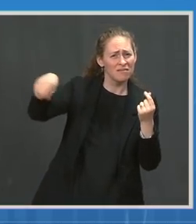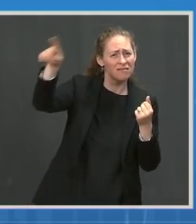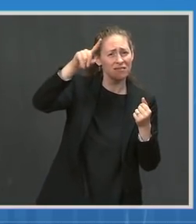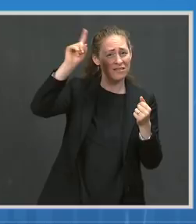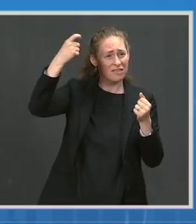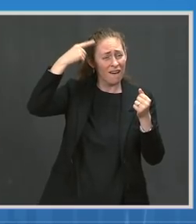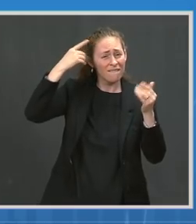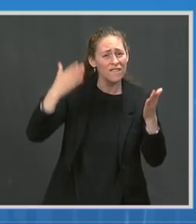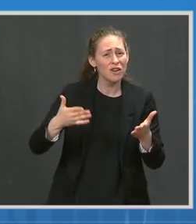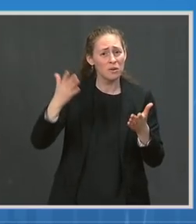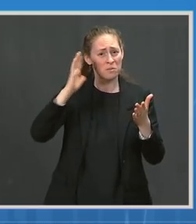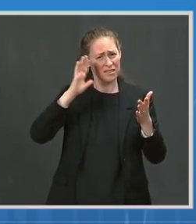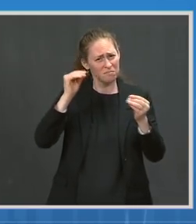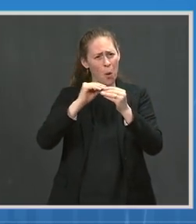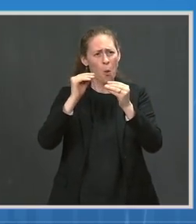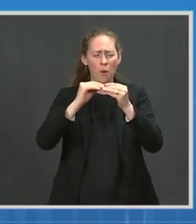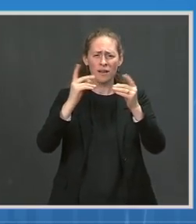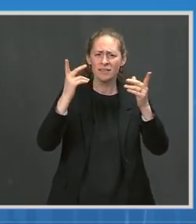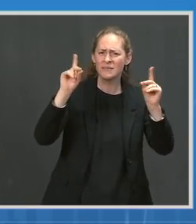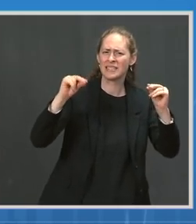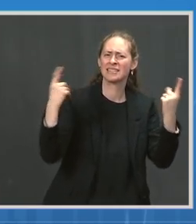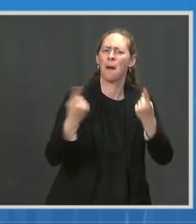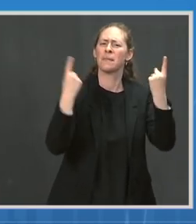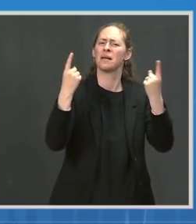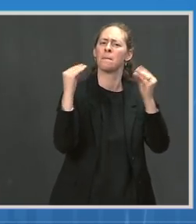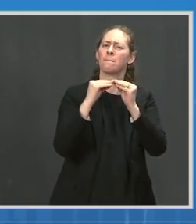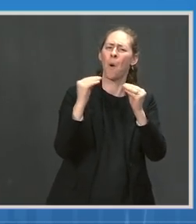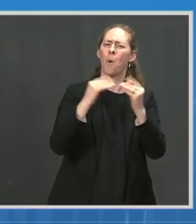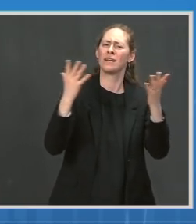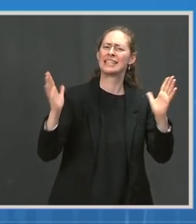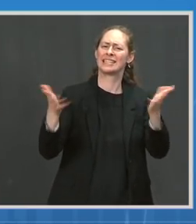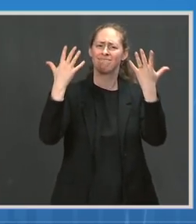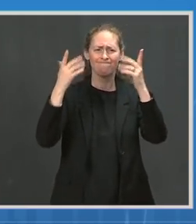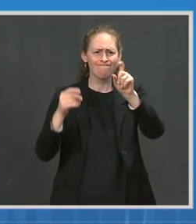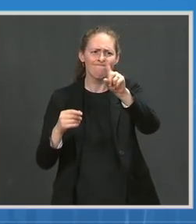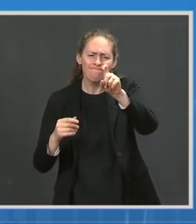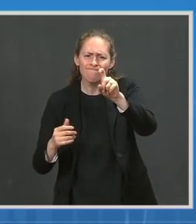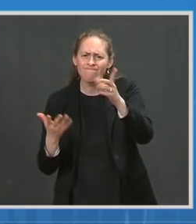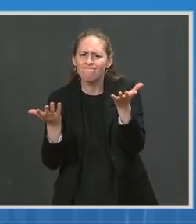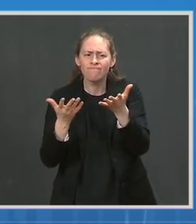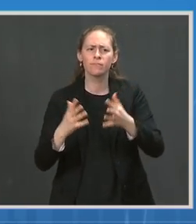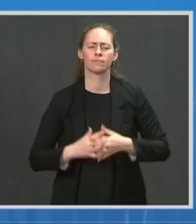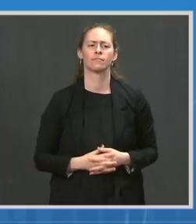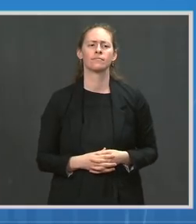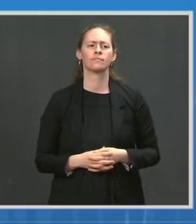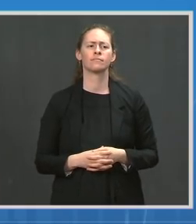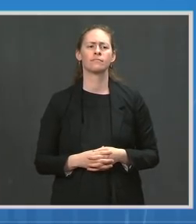Mr. Slavitt: Let me take -- to ask that Dr. Walensky to take those questions -- this rural versus urban divide.